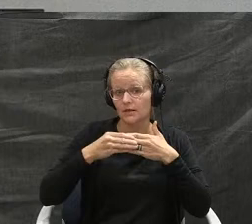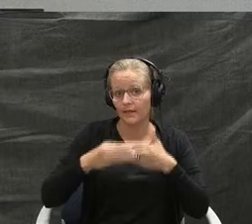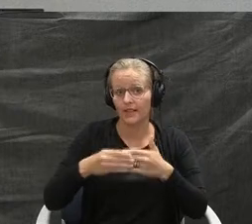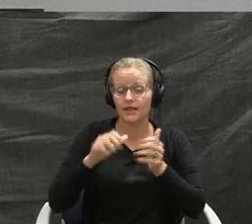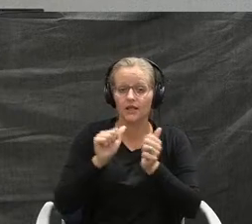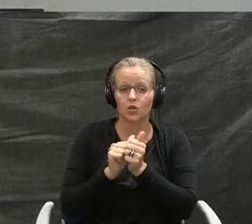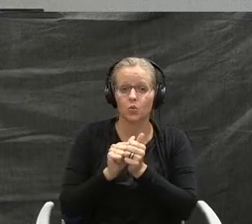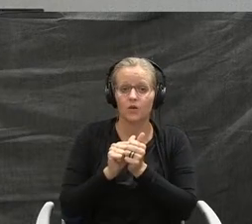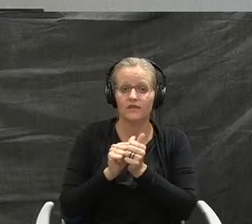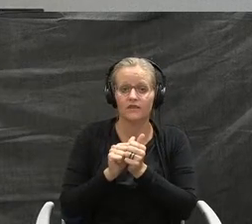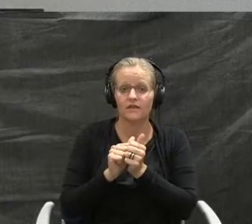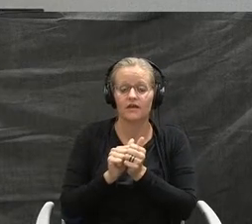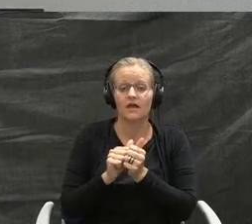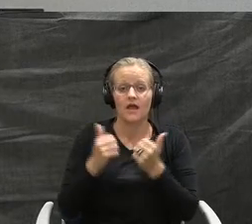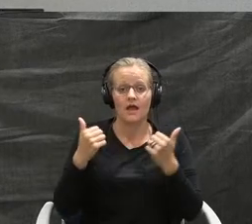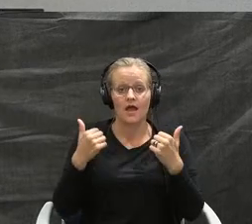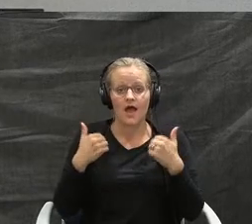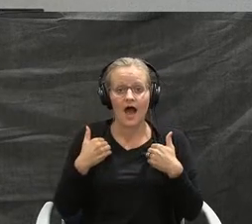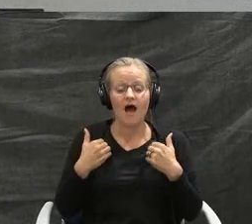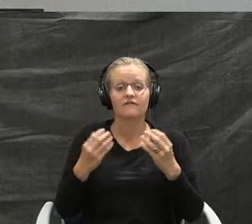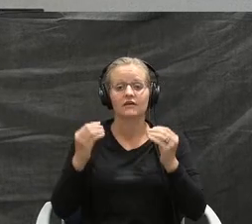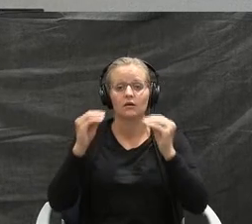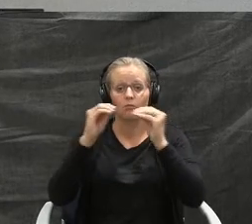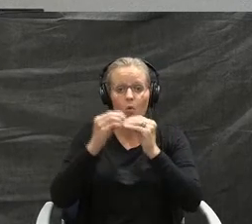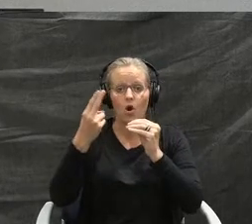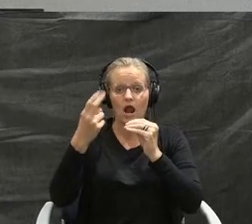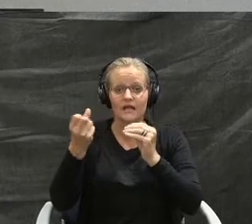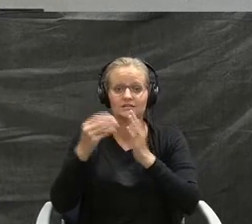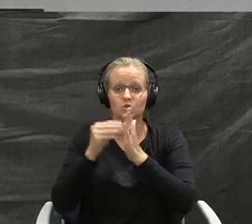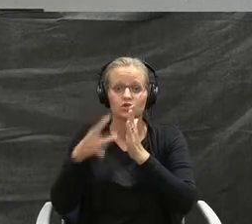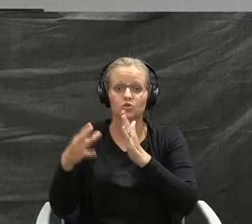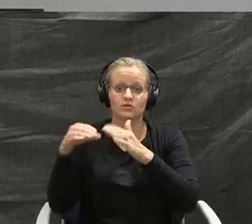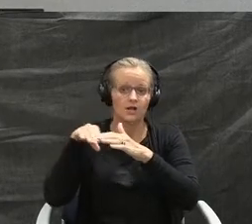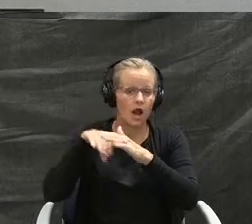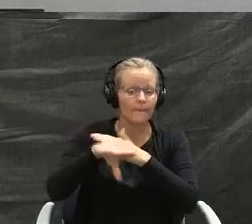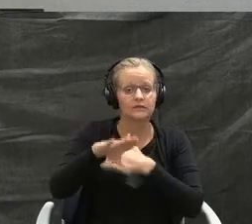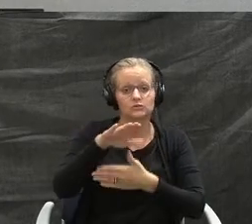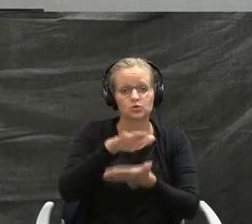different times. But for now, this is the best fit that they